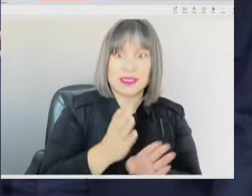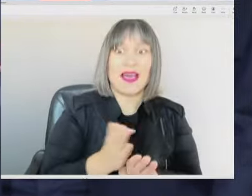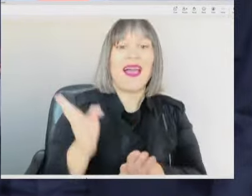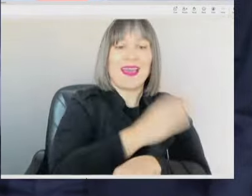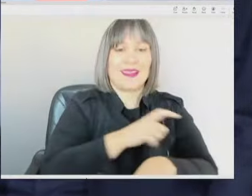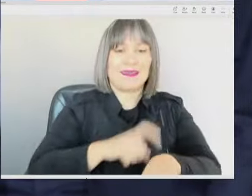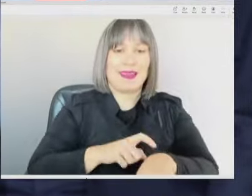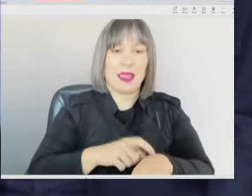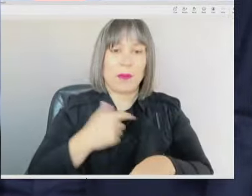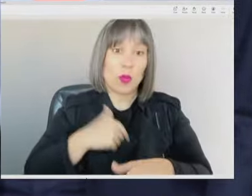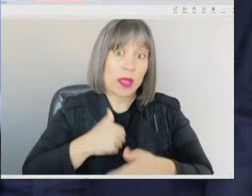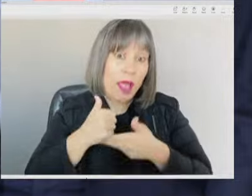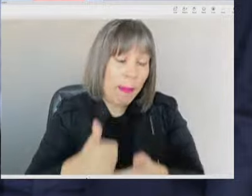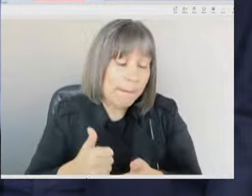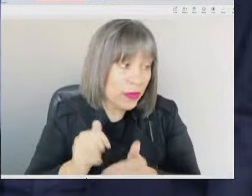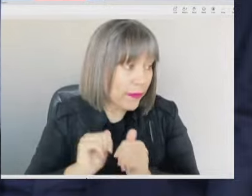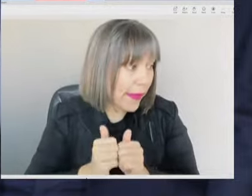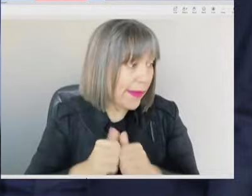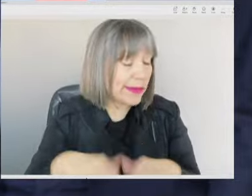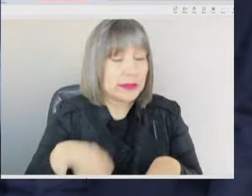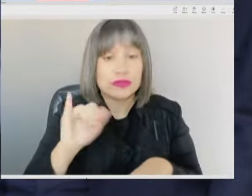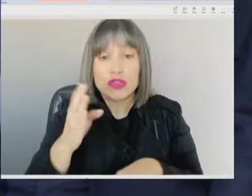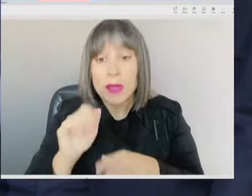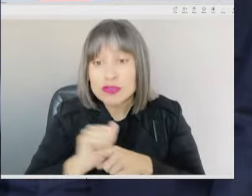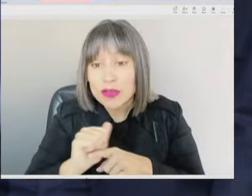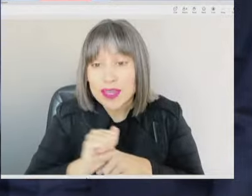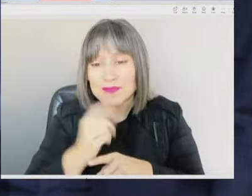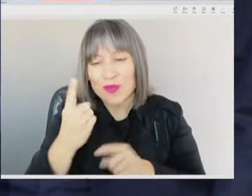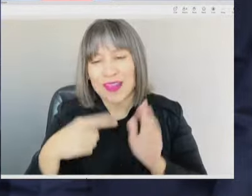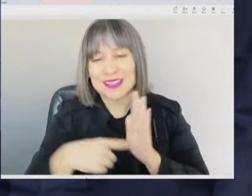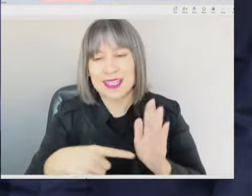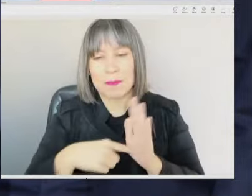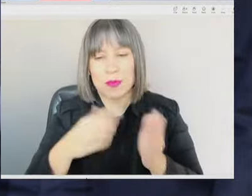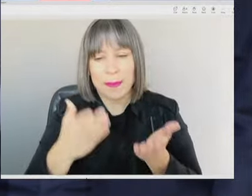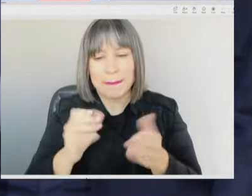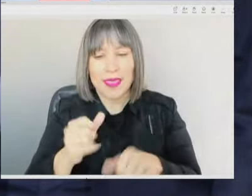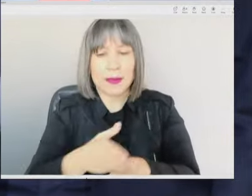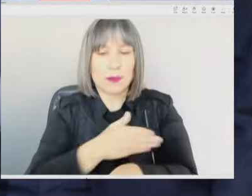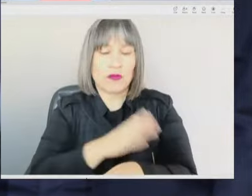be job training, as an example, that may improve their income. We want technology that's going to